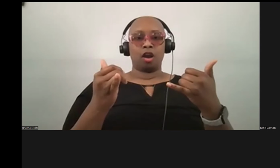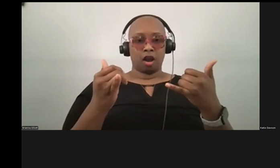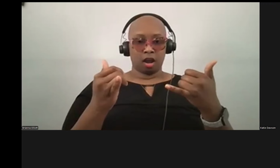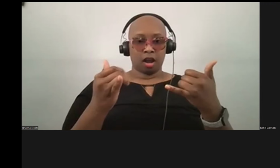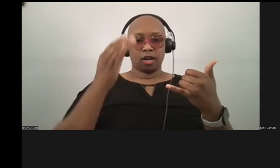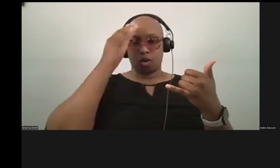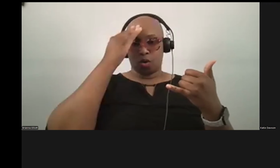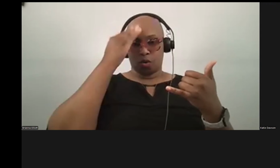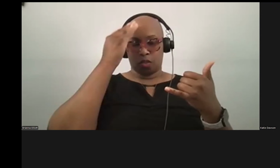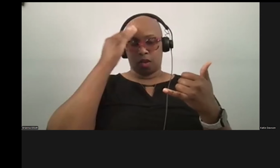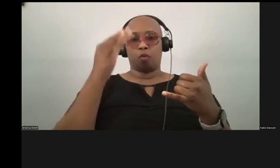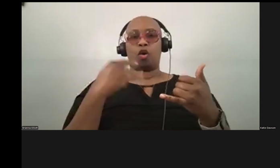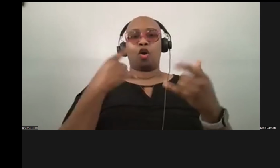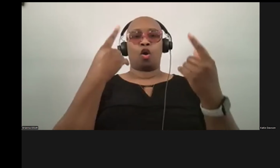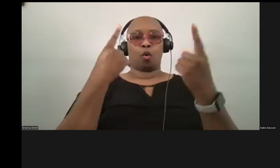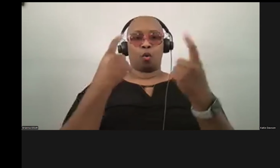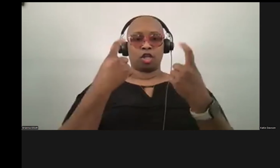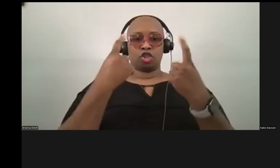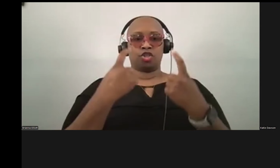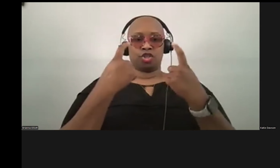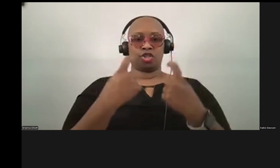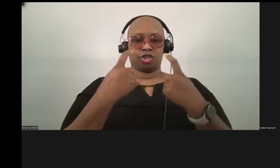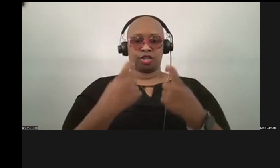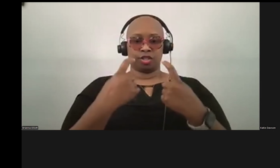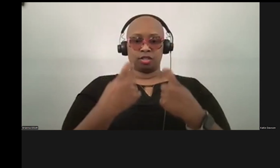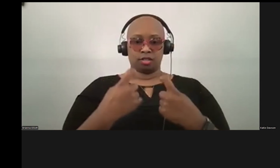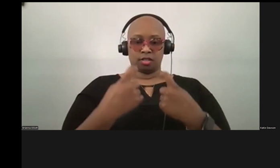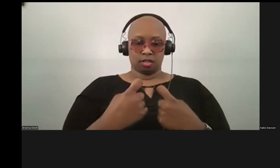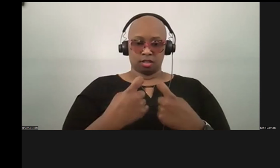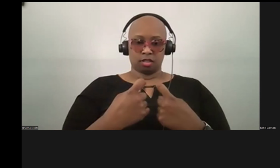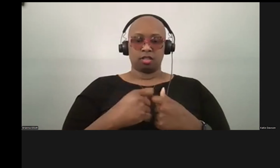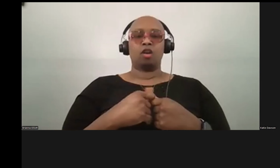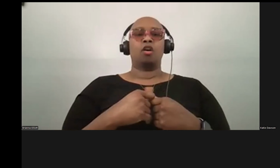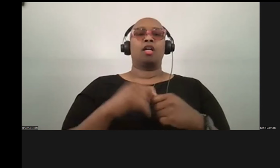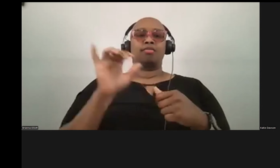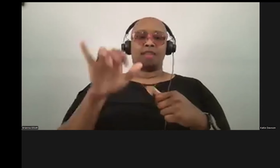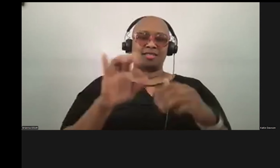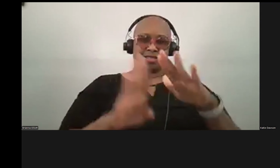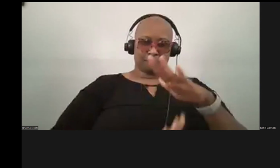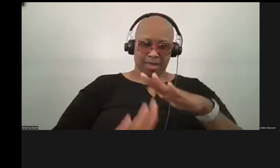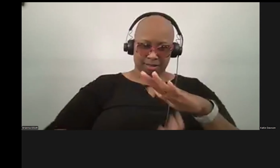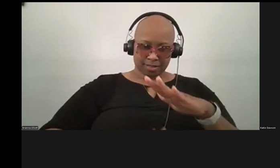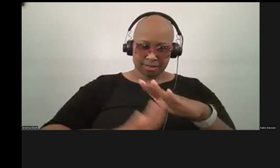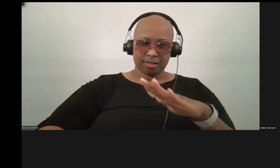That was like we said just sort of a quick and dirty on the basics of some of the documents